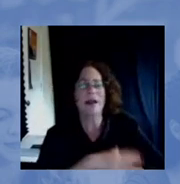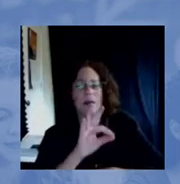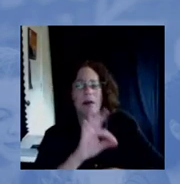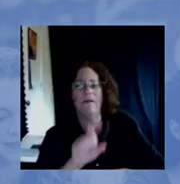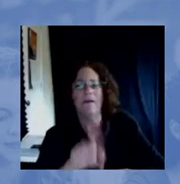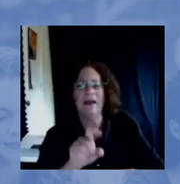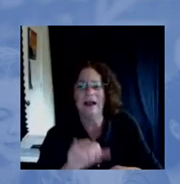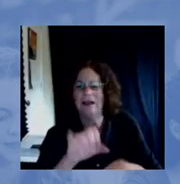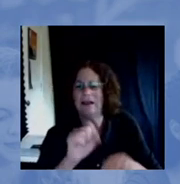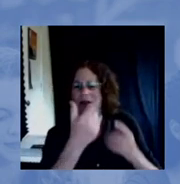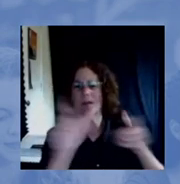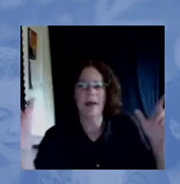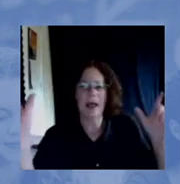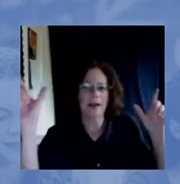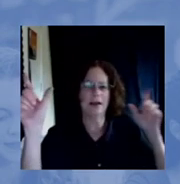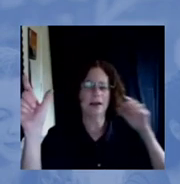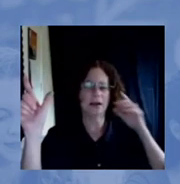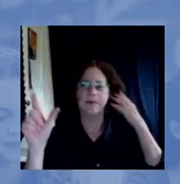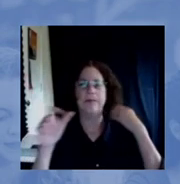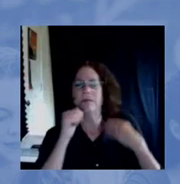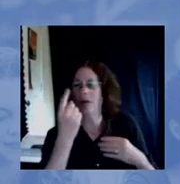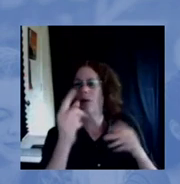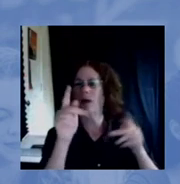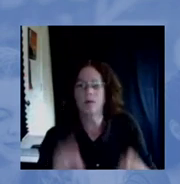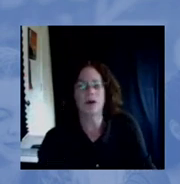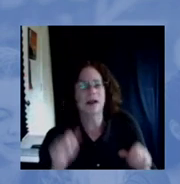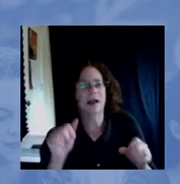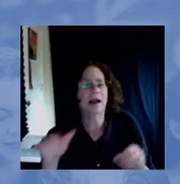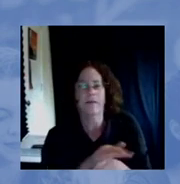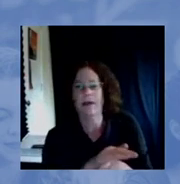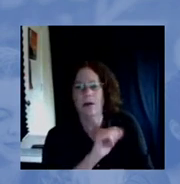SO NOT A SINGLE PERSON CAN FILL ALL THOSE NEEDS SIMULTANEOUSLY.